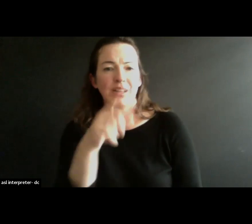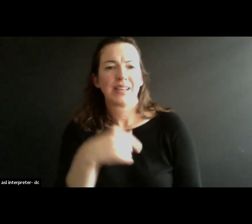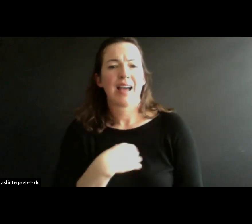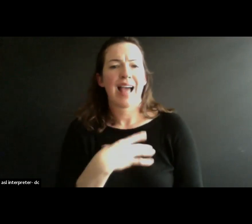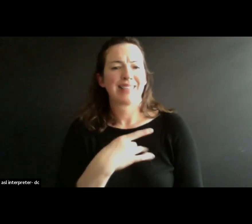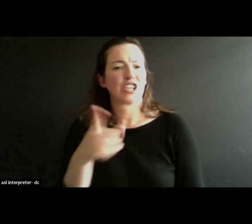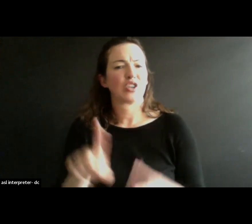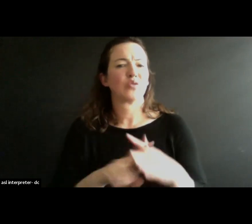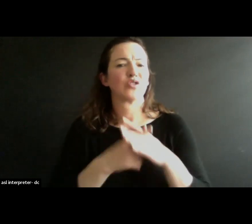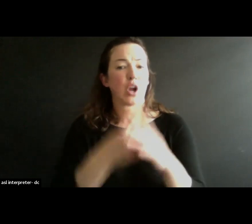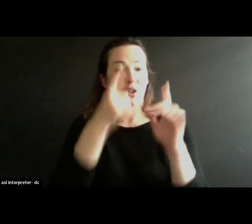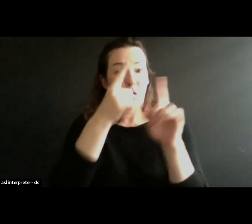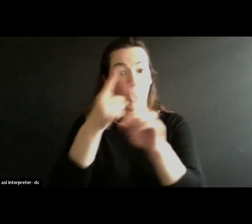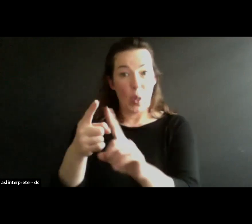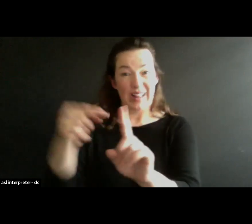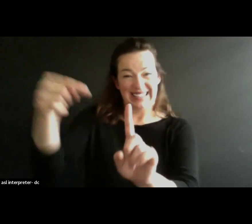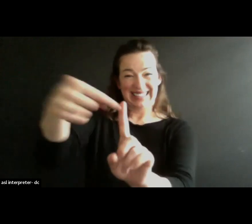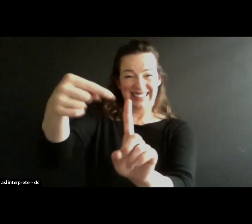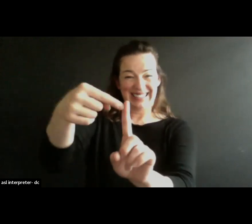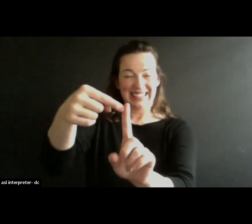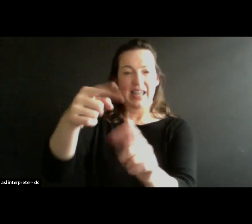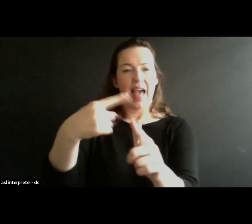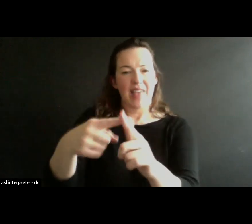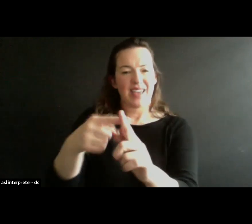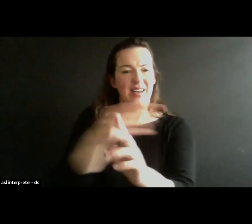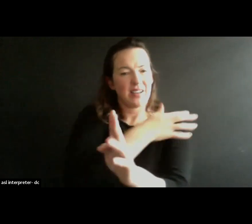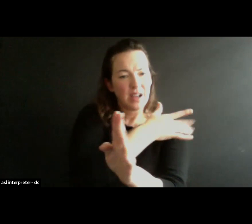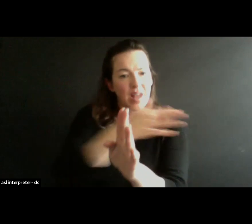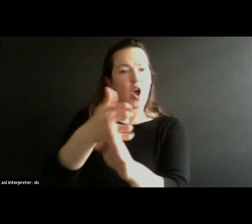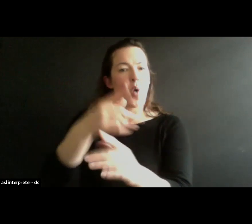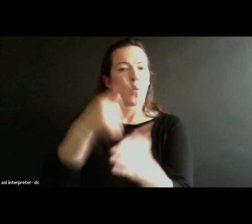with what the goal is, and kind of when work backwards. From that I think that's a really